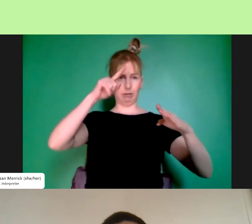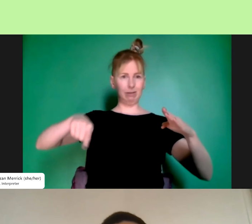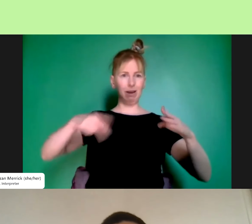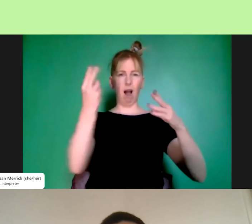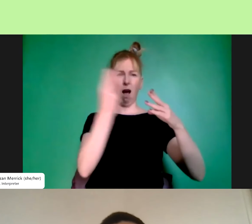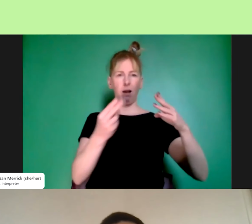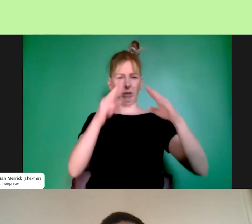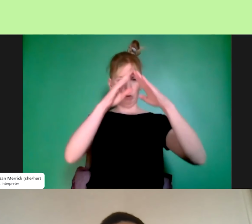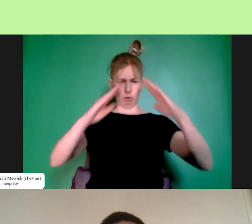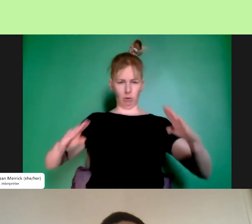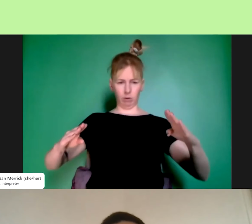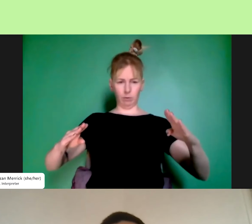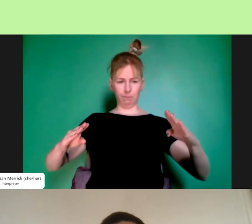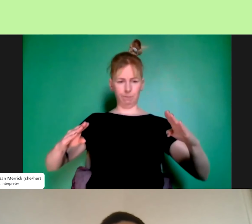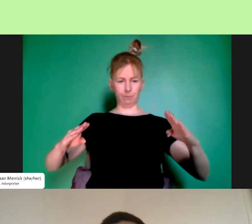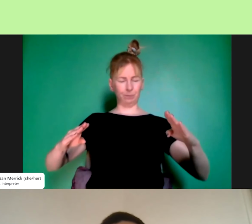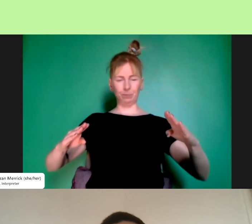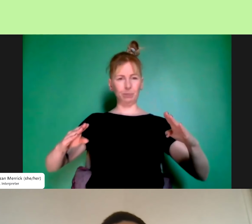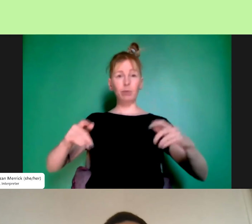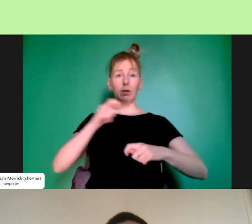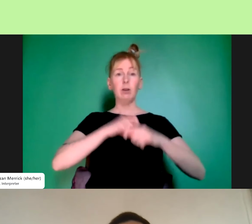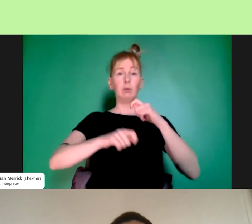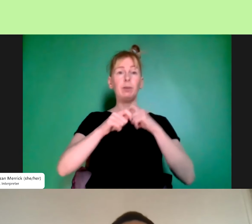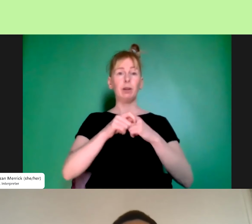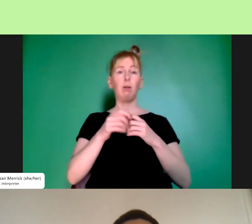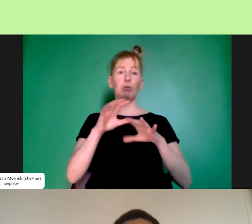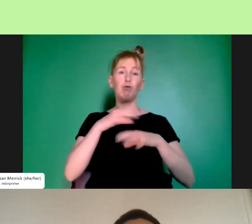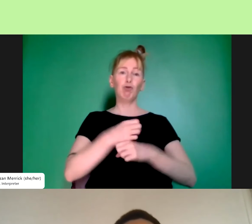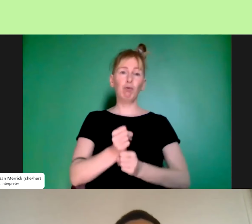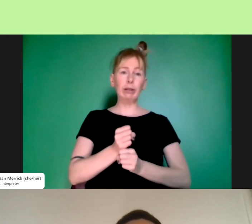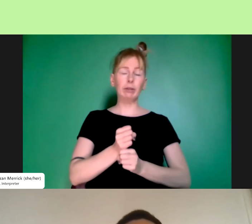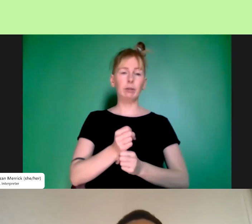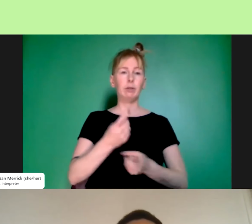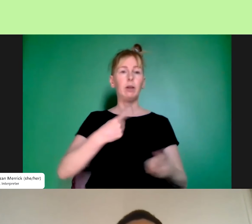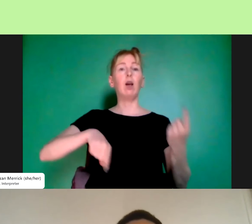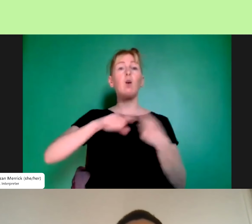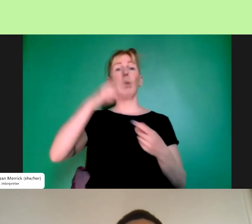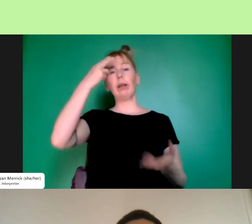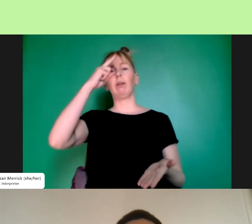that architecture creates these stressors, which we call conflict, right? And then we